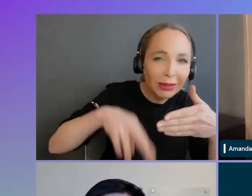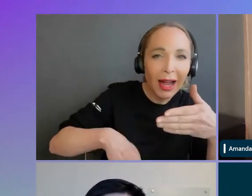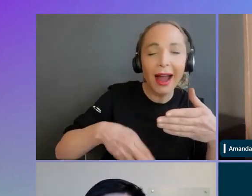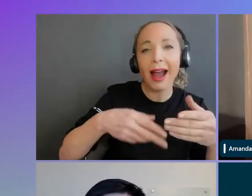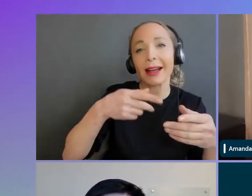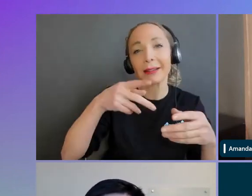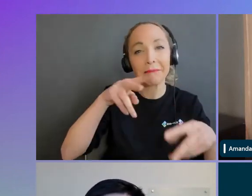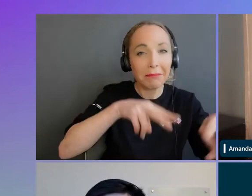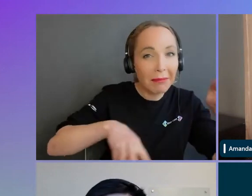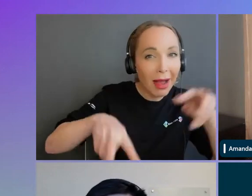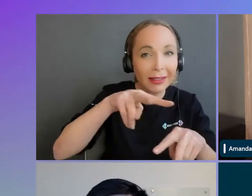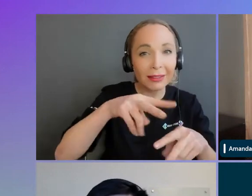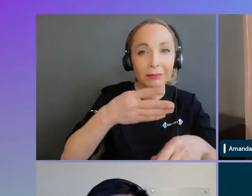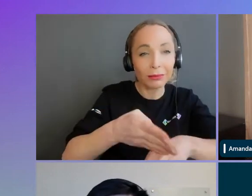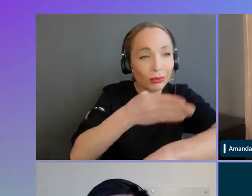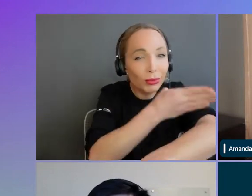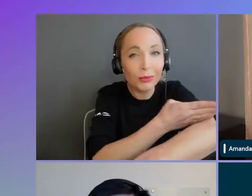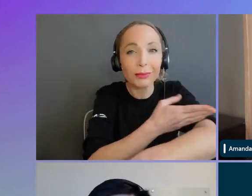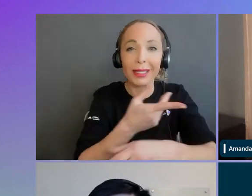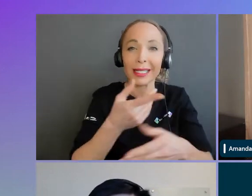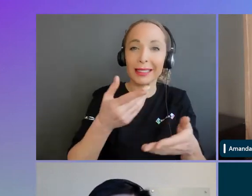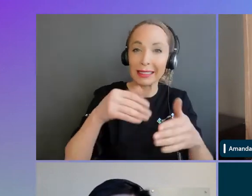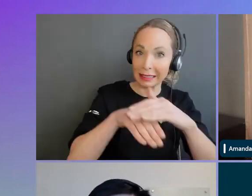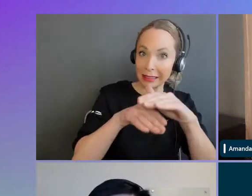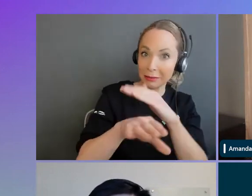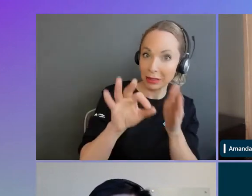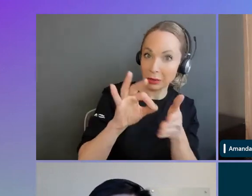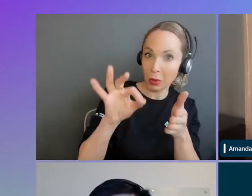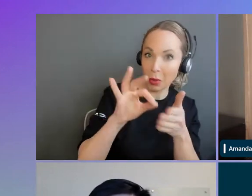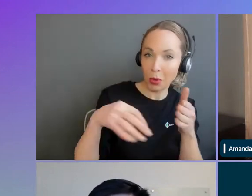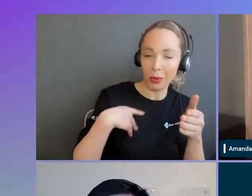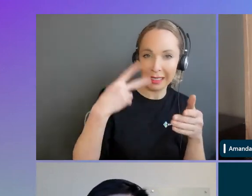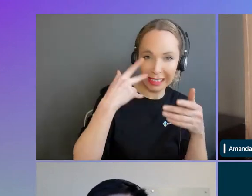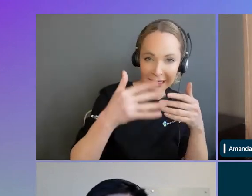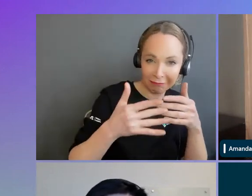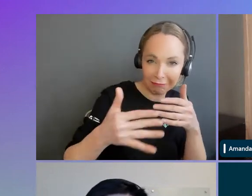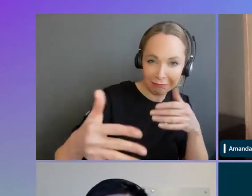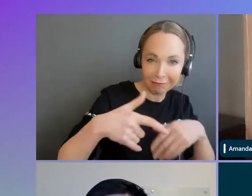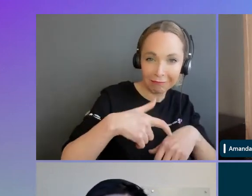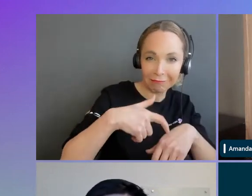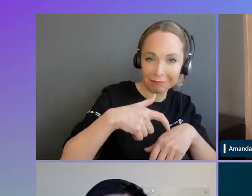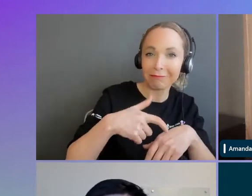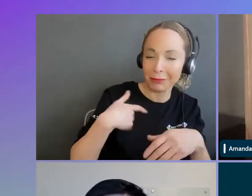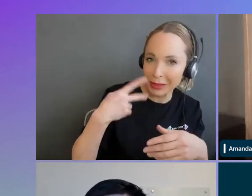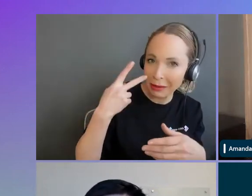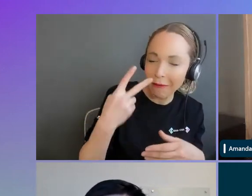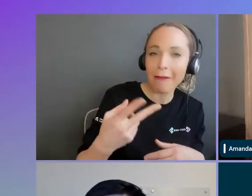scores over time. Awesome. Can you elaborate, uh, on the user testing methods you utilize to gather feedback? Yeah. For so